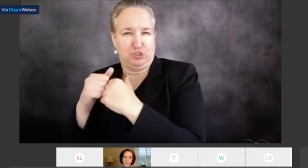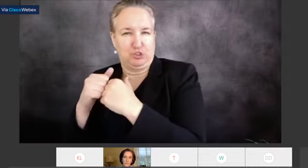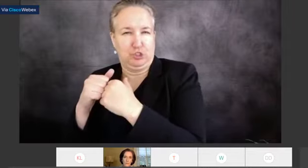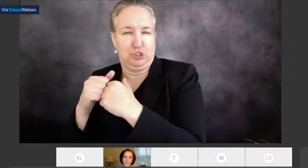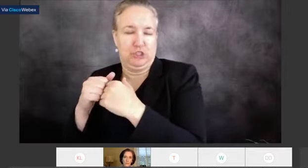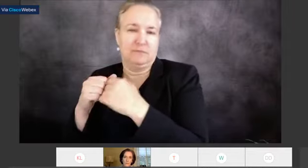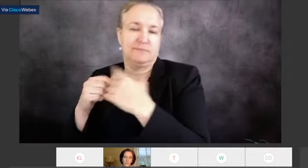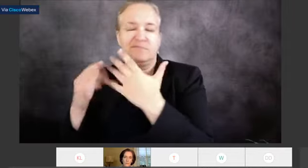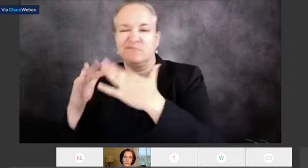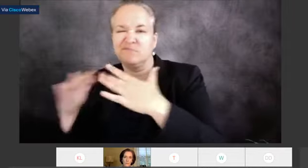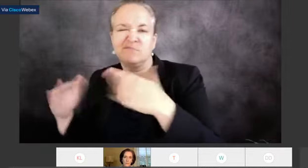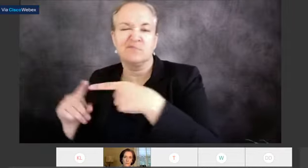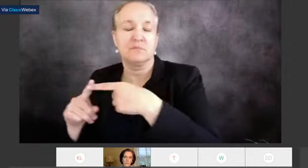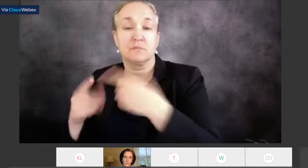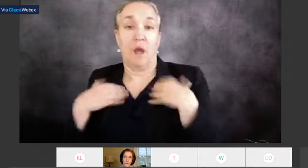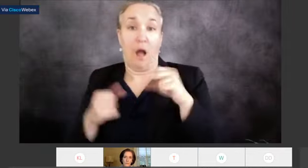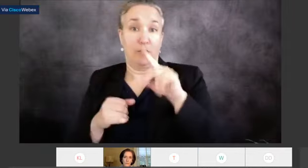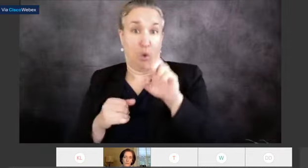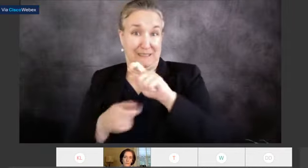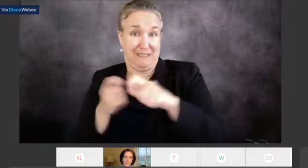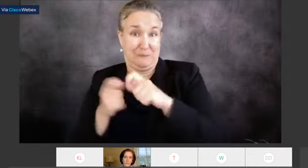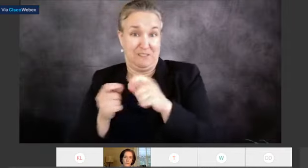there is nothing in the health code specifically regarding indoor